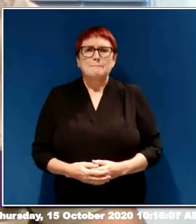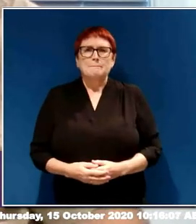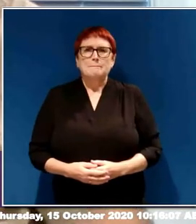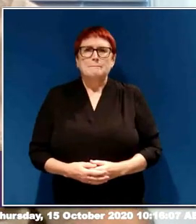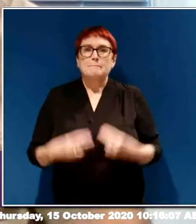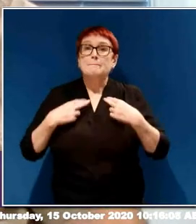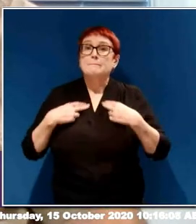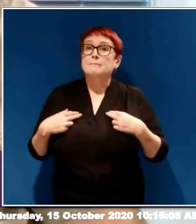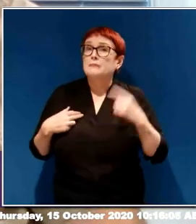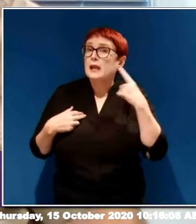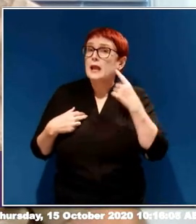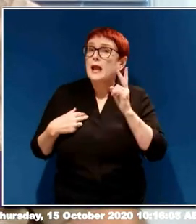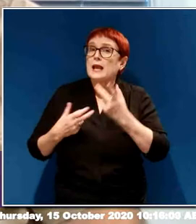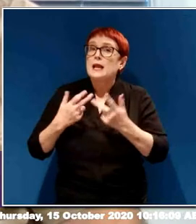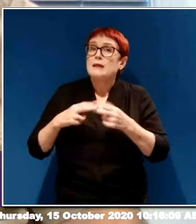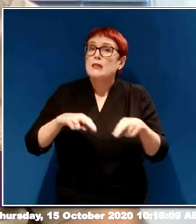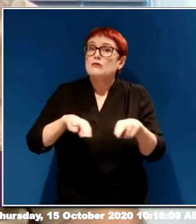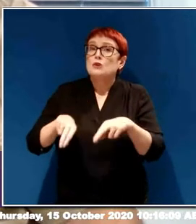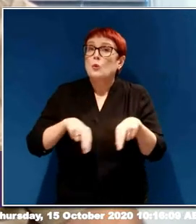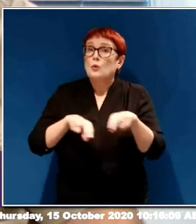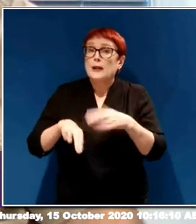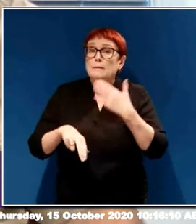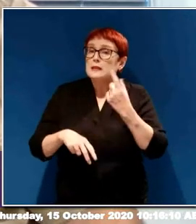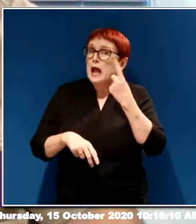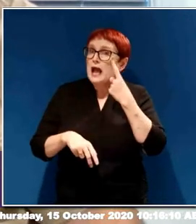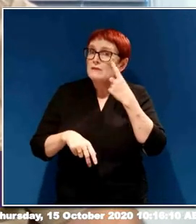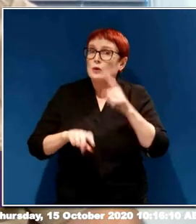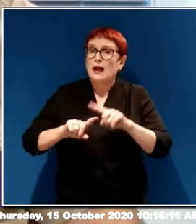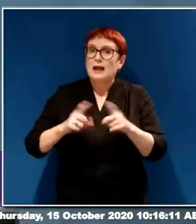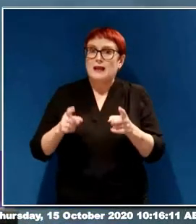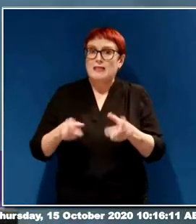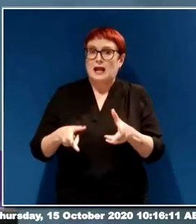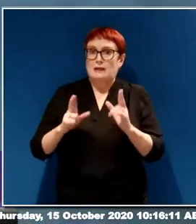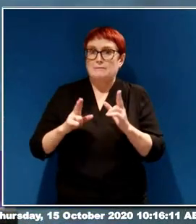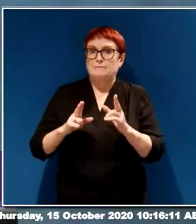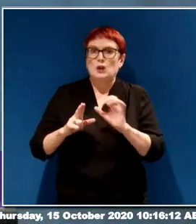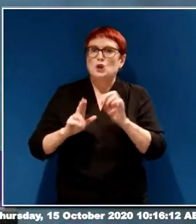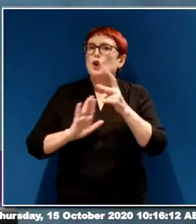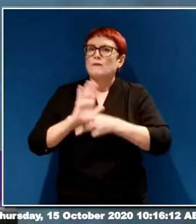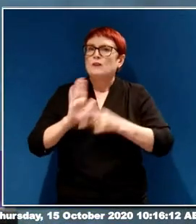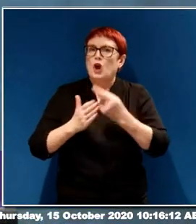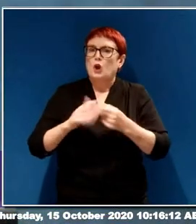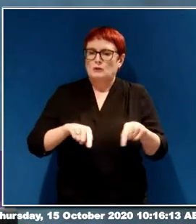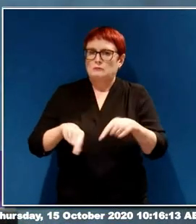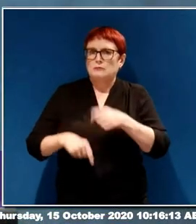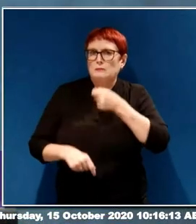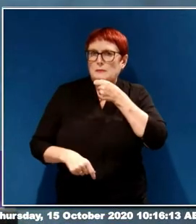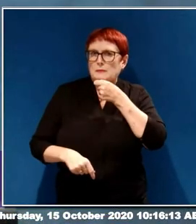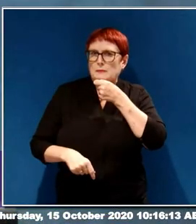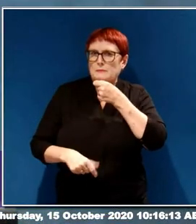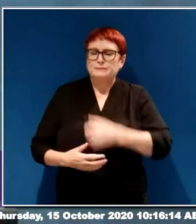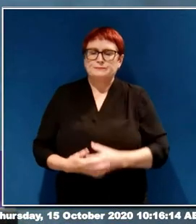If the operator could find clip IND.0004.0002.0006,